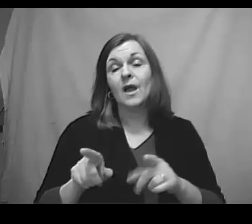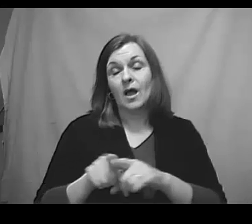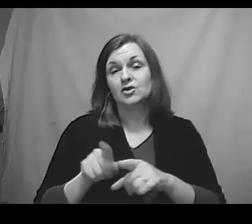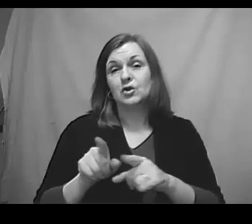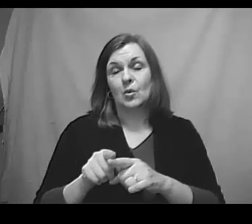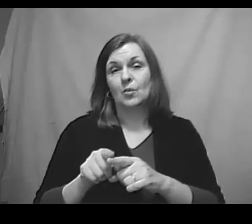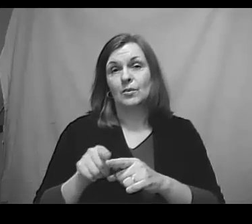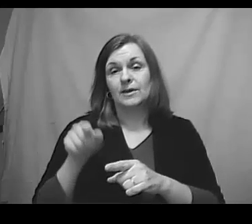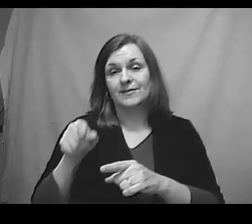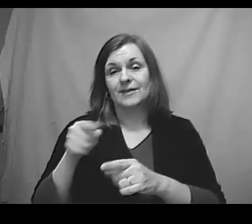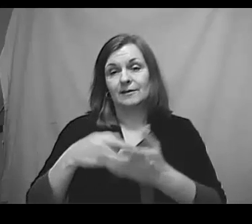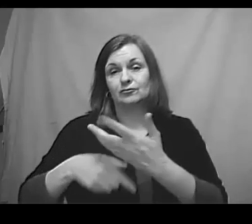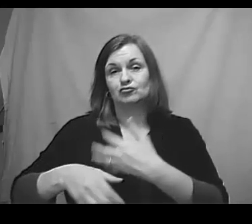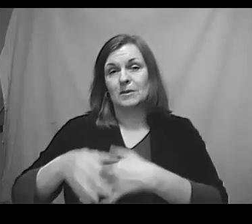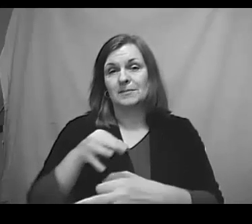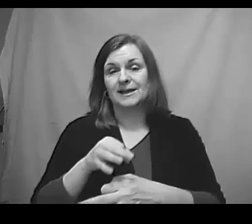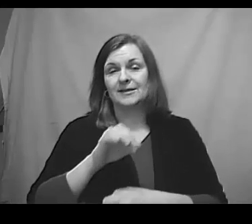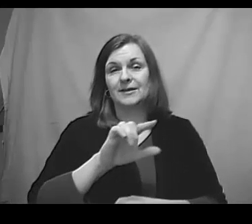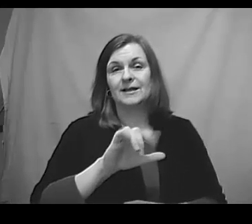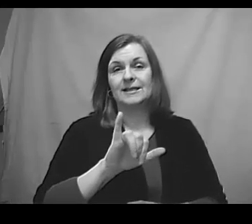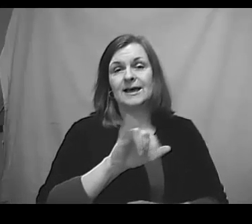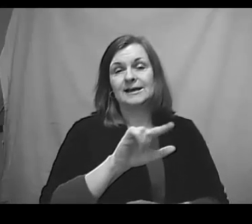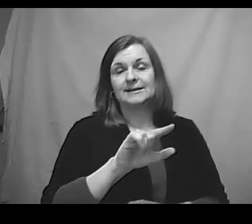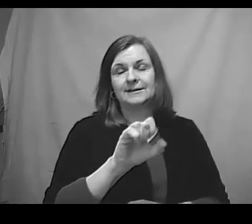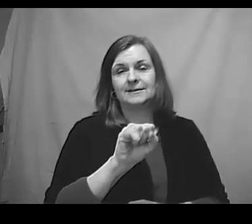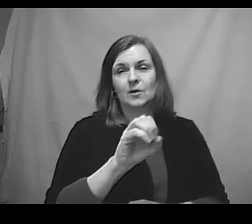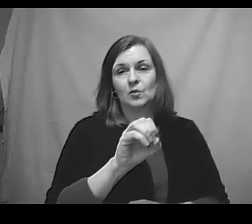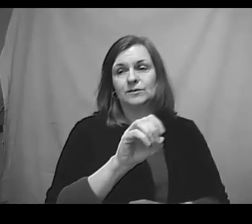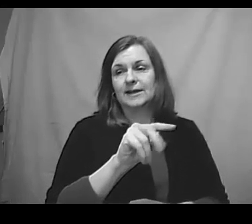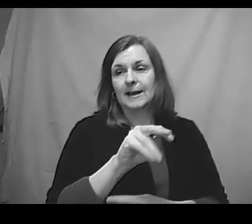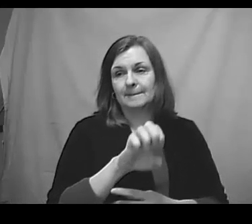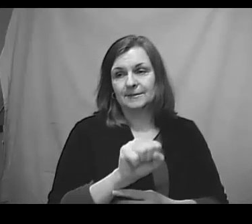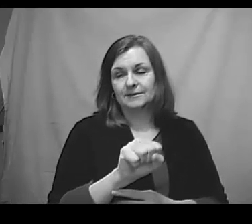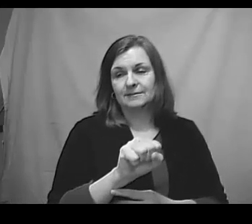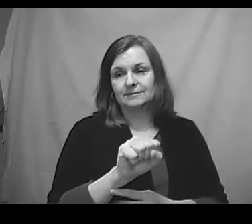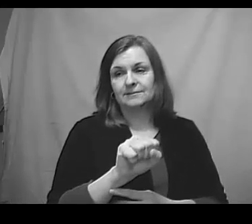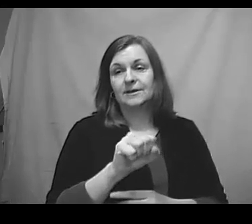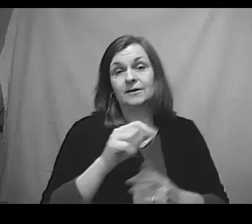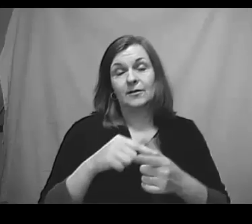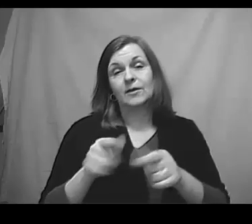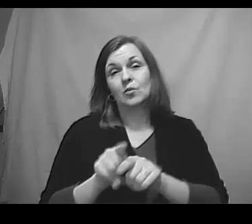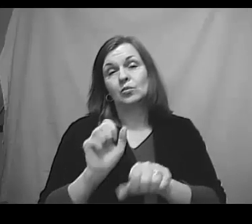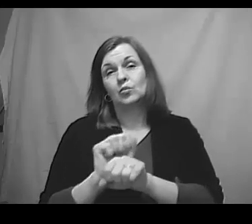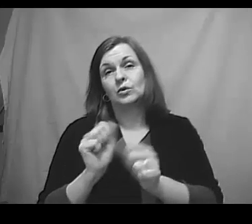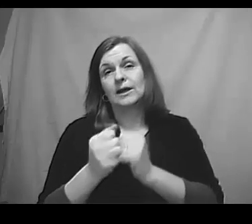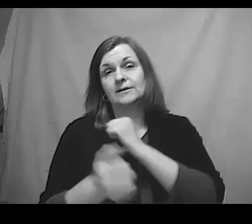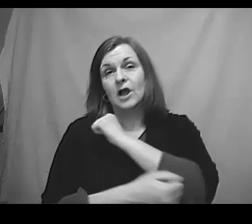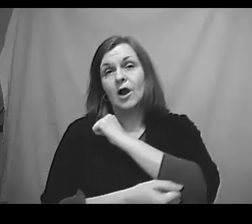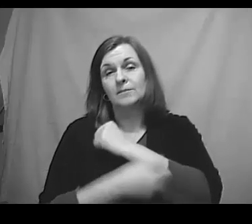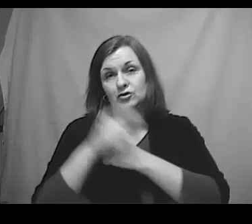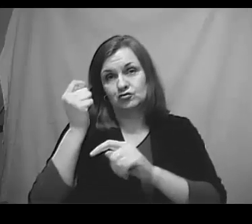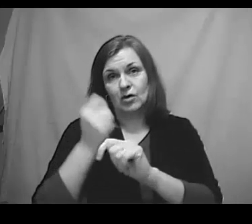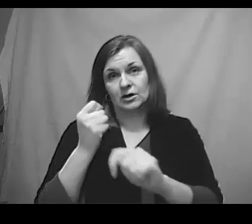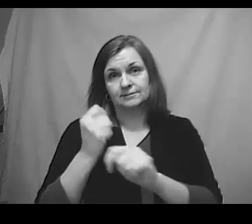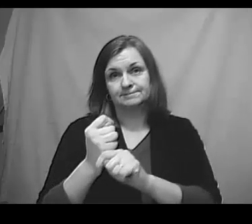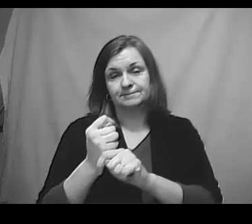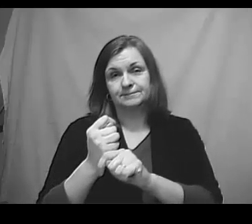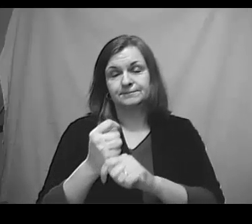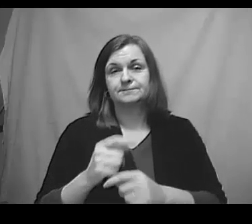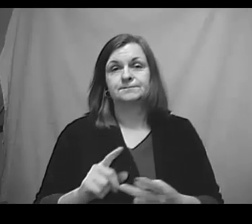and they actually will take the place of our lysozymes, so they also act as a garbage truck